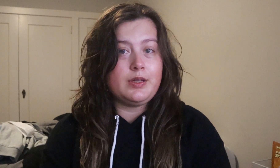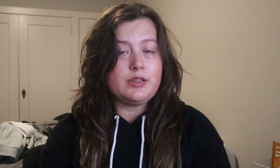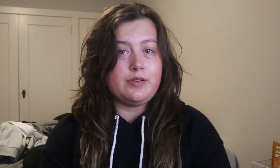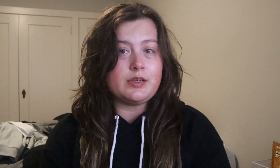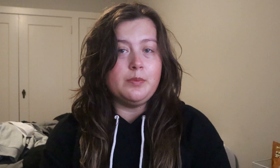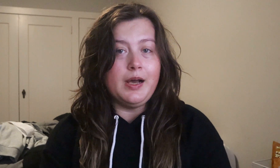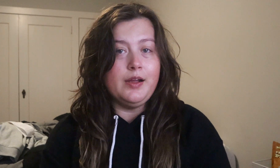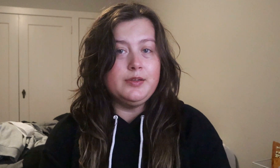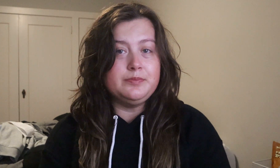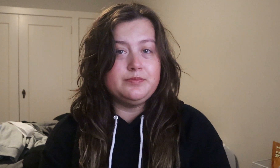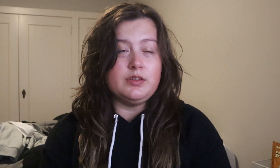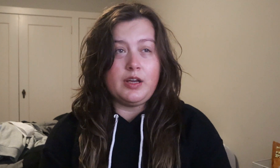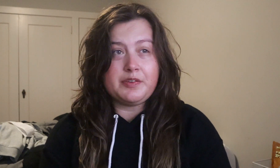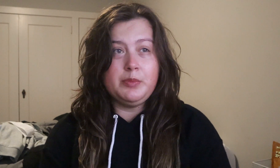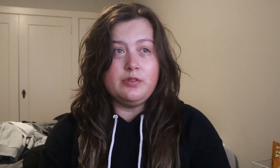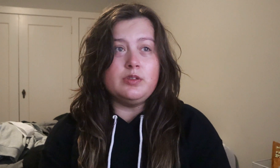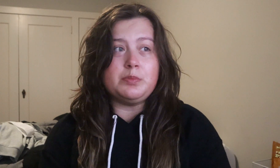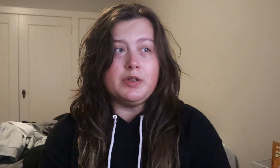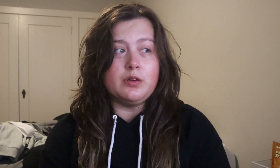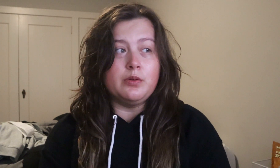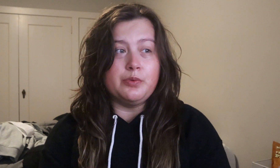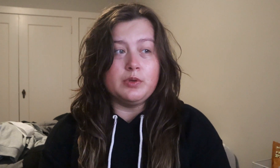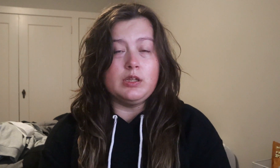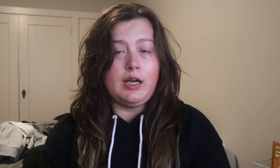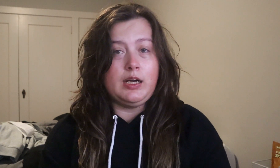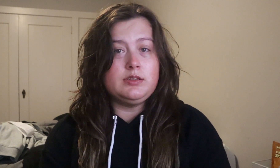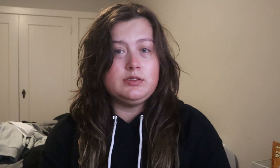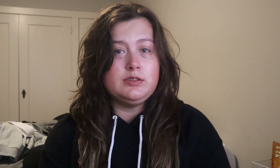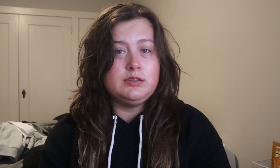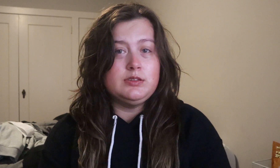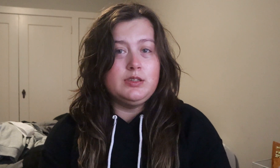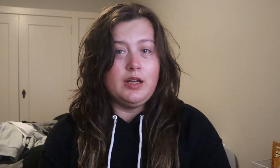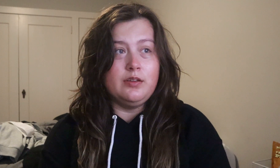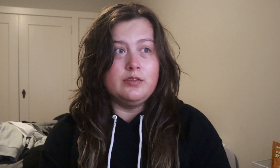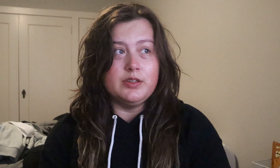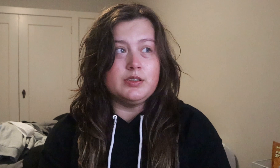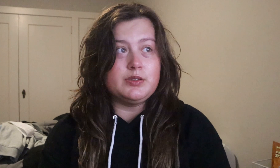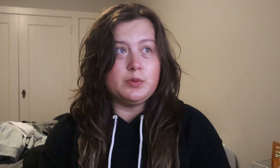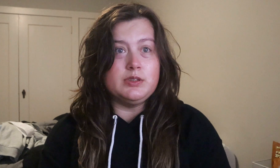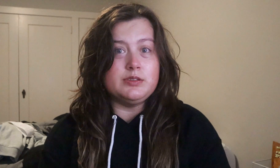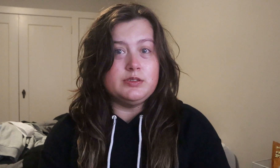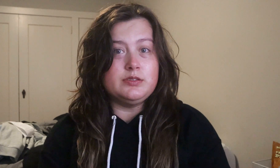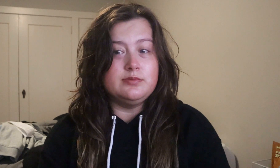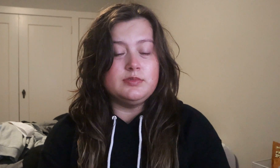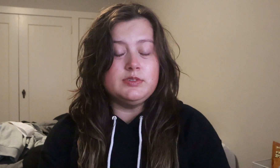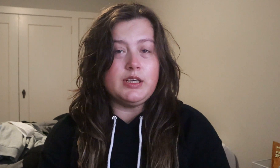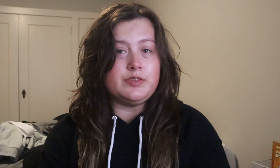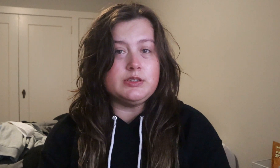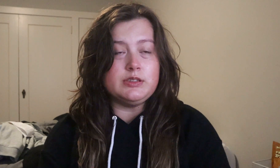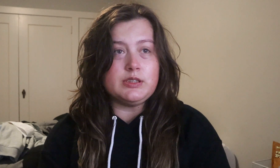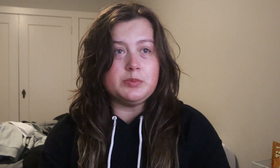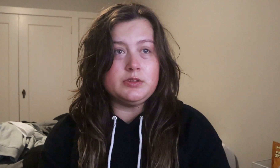that's affected by it. The deaf community's been going through a lot and this was definitely something.